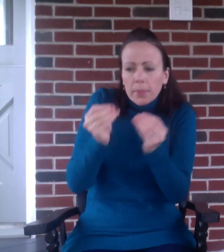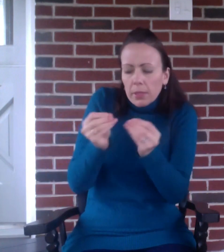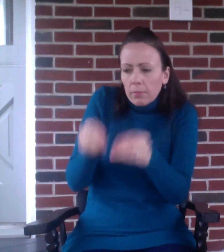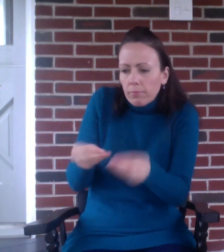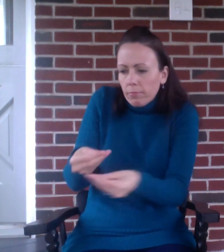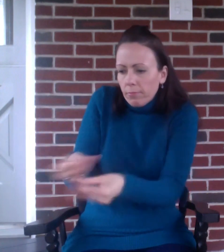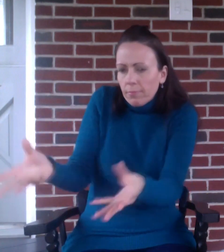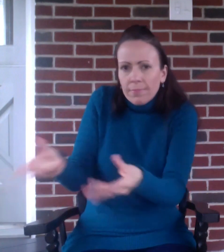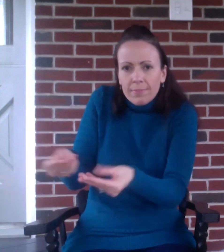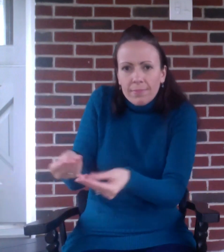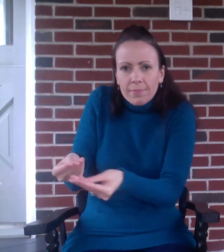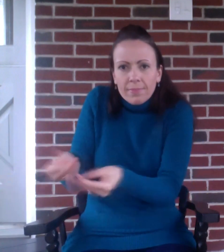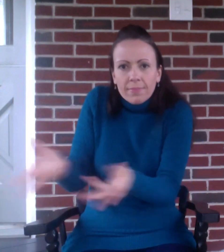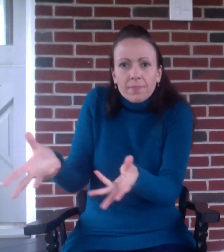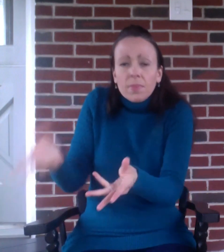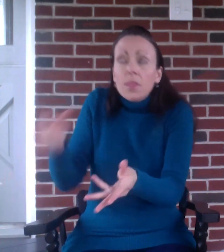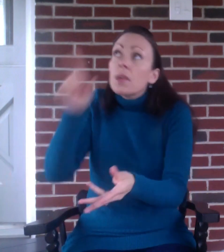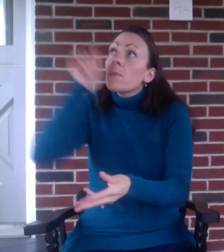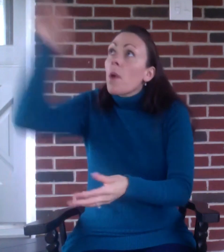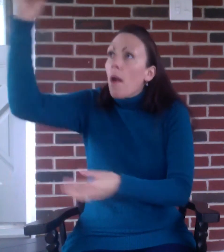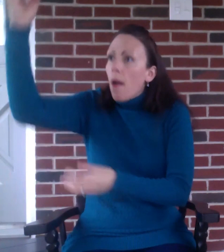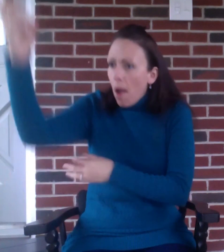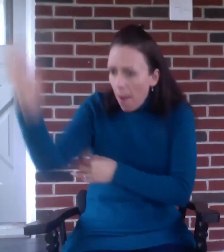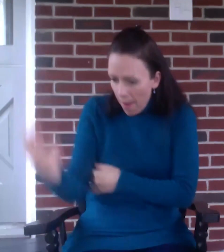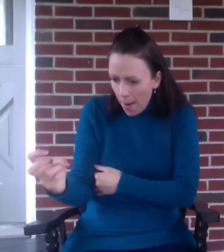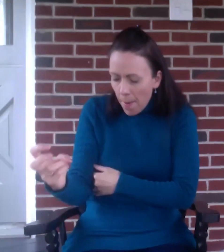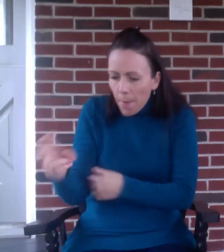in the branches of the tin tree.